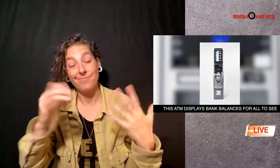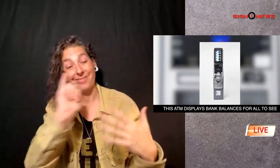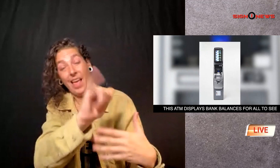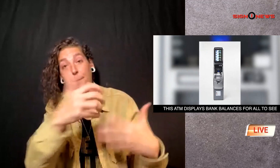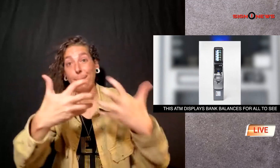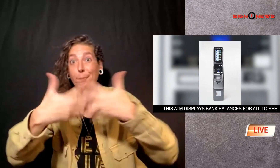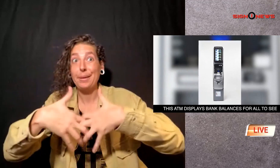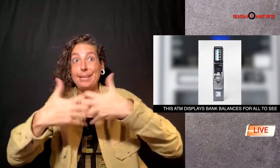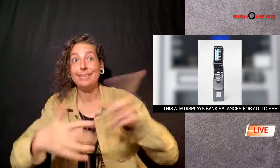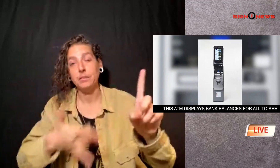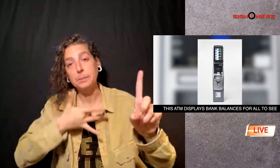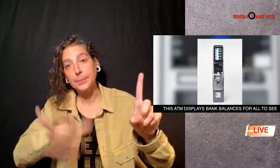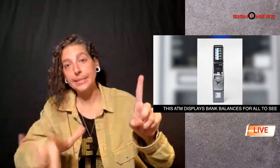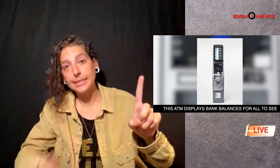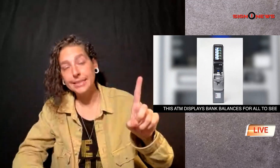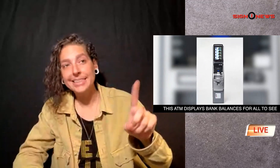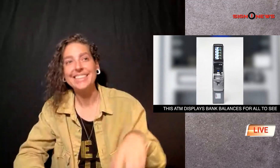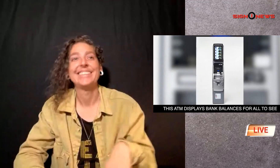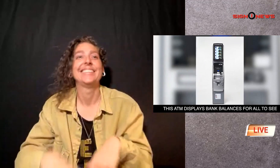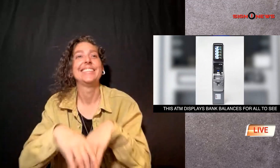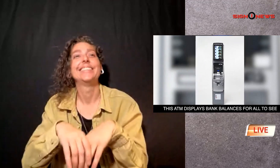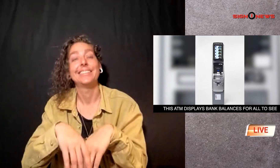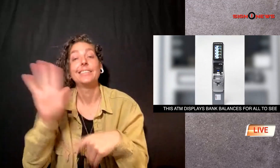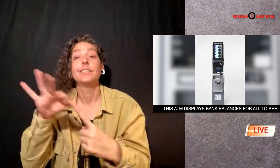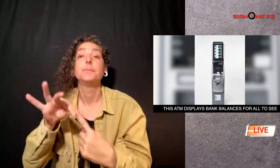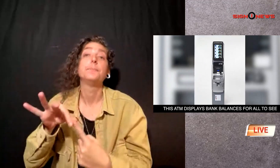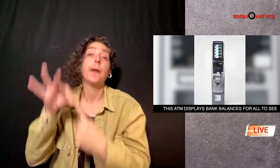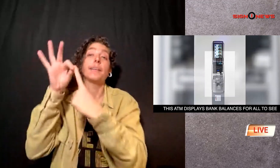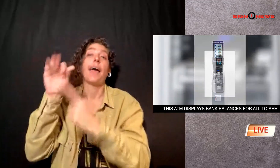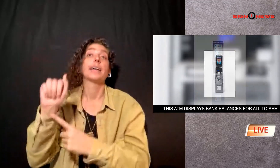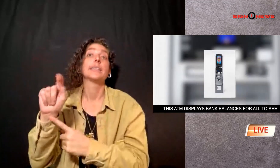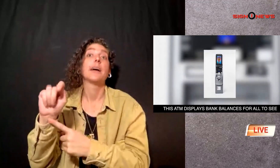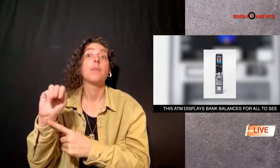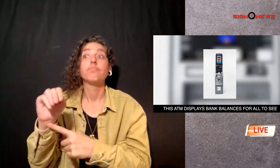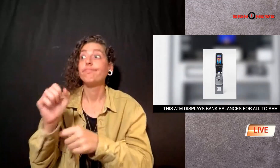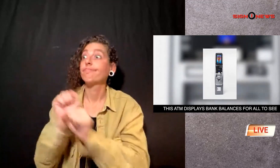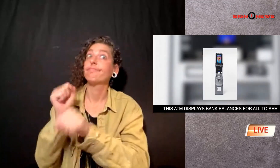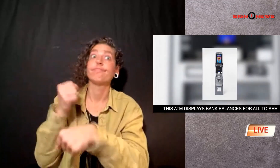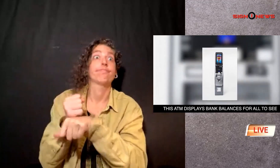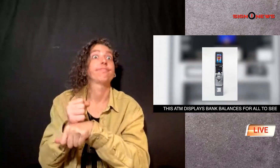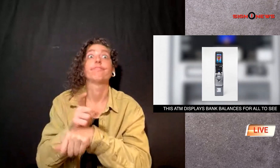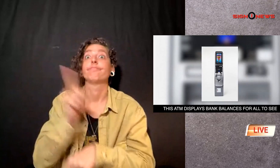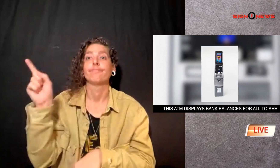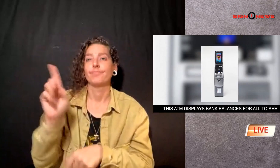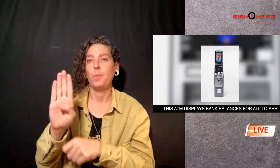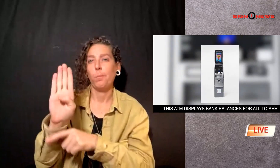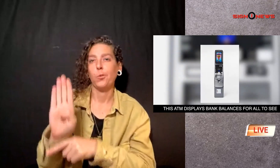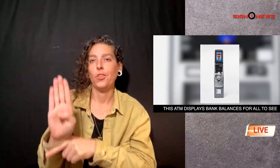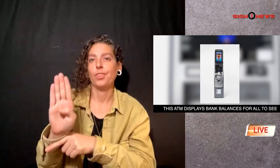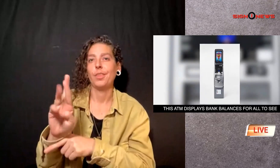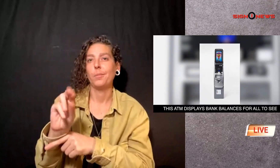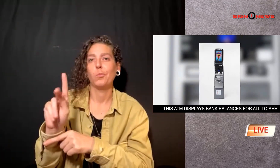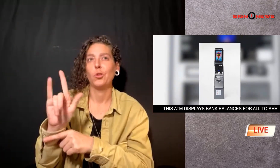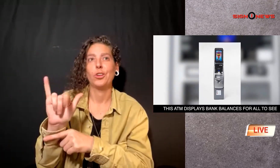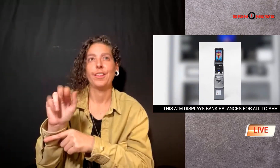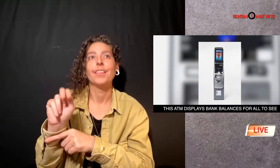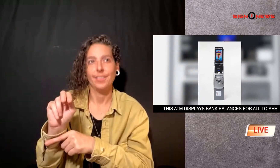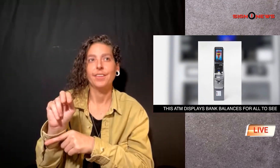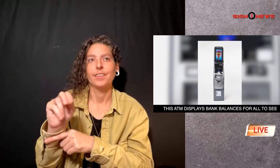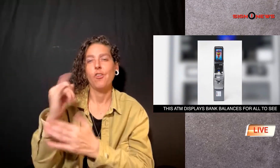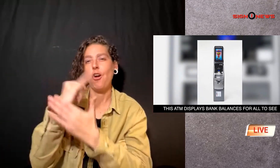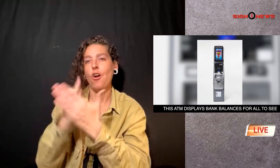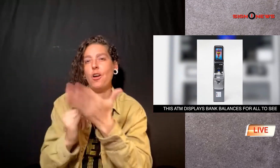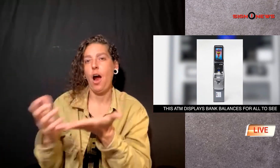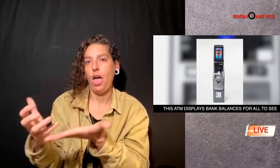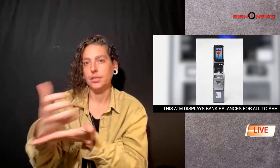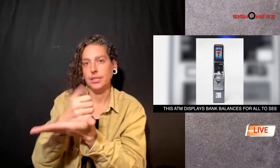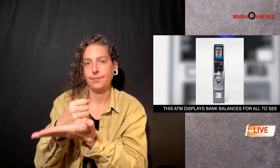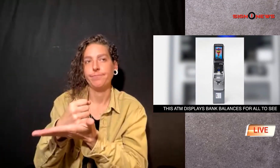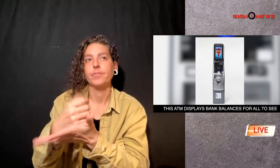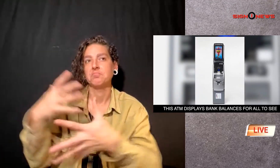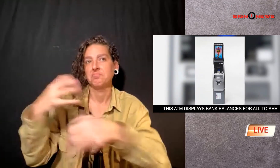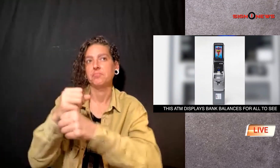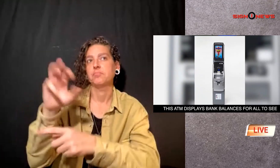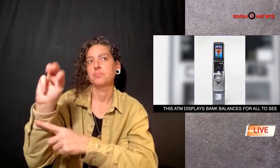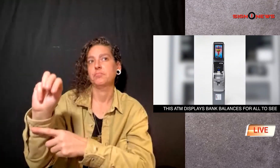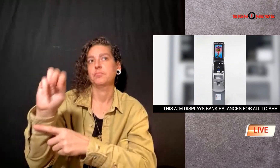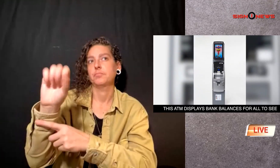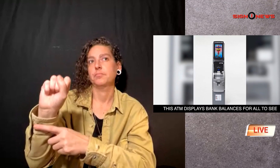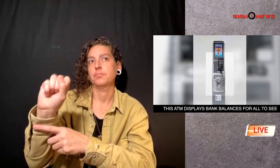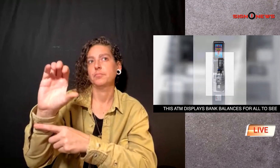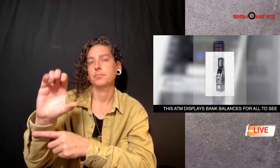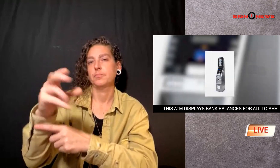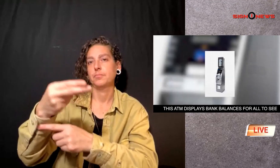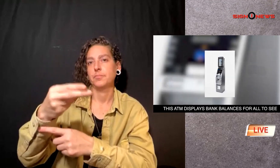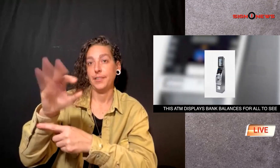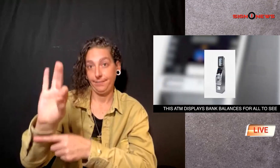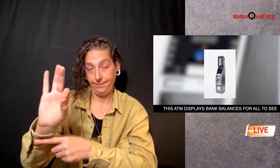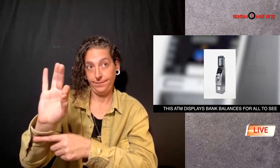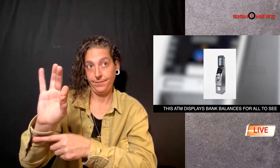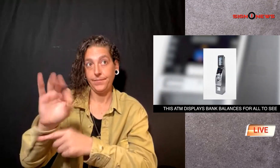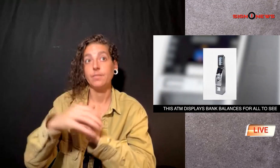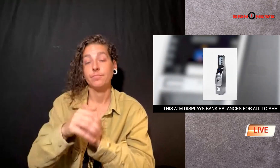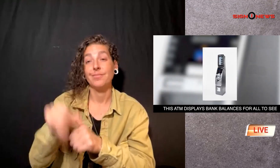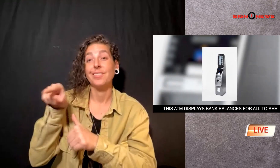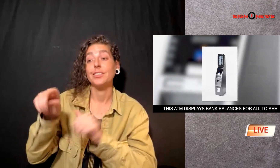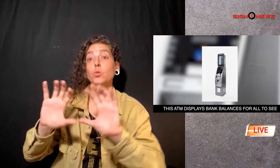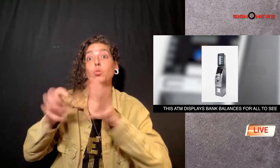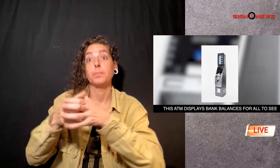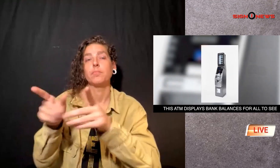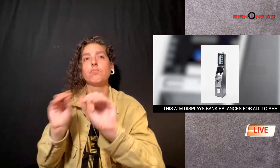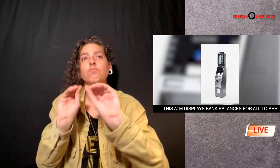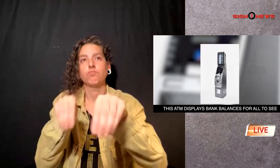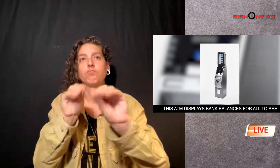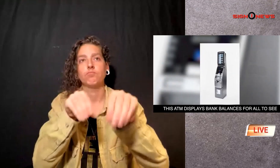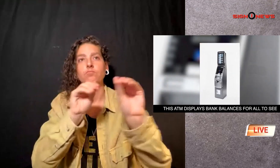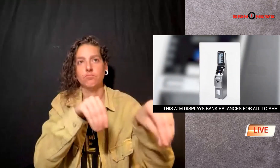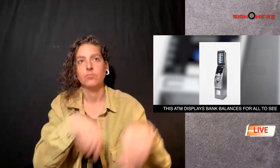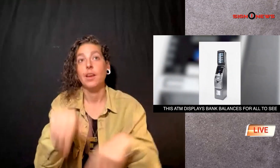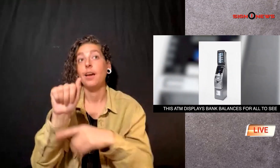machine does it's a special ATM made by the Brooklyn art collective MSCHF the group installed